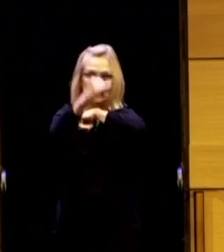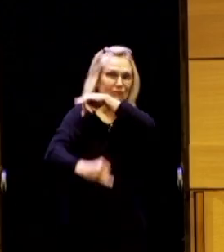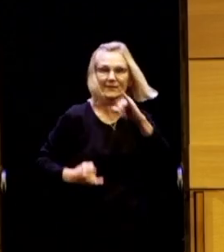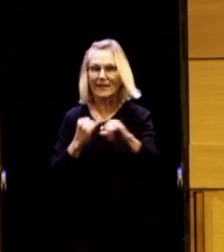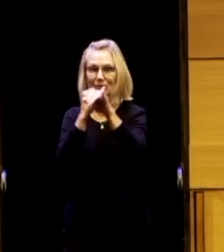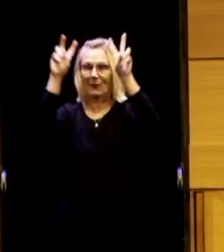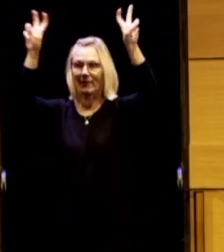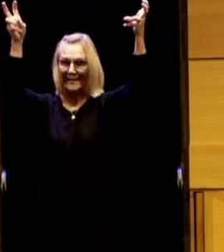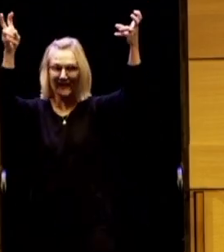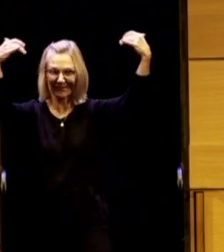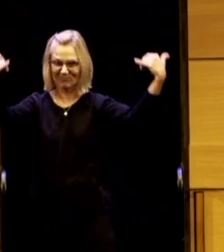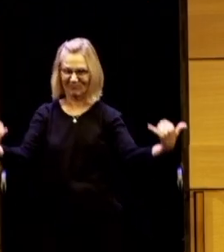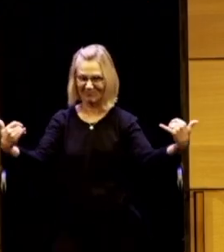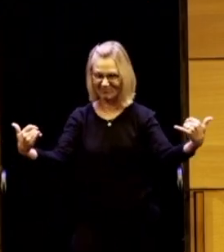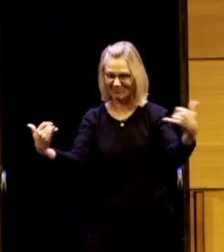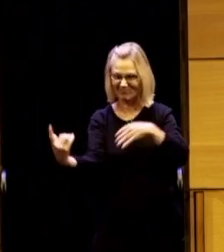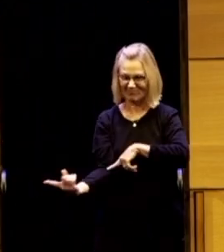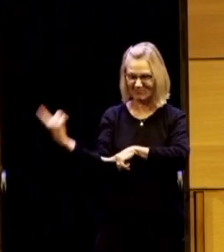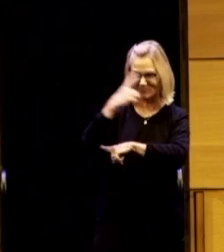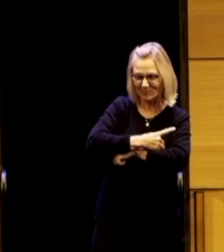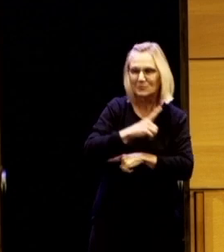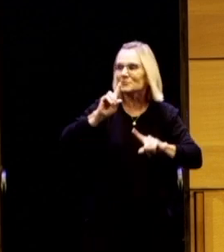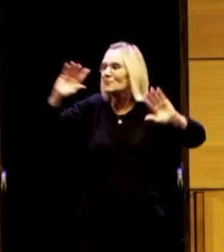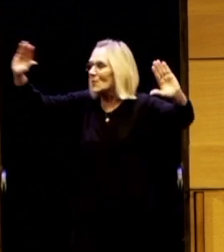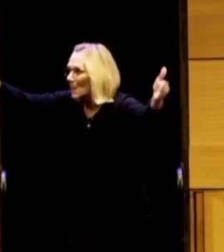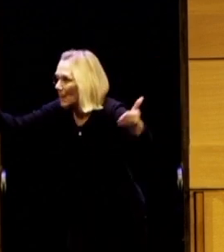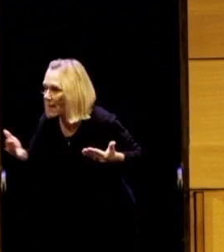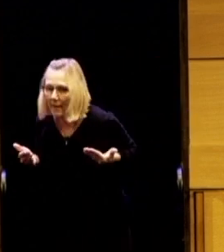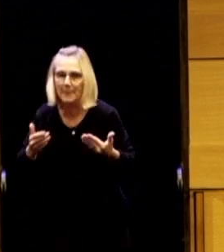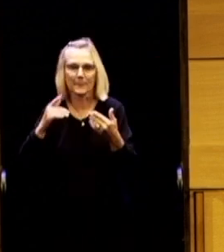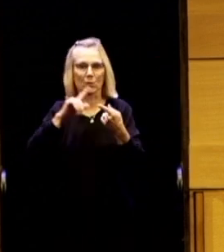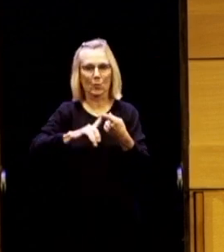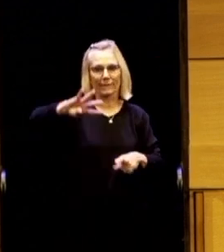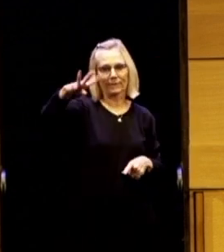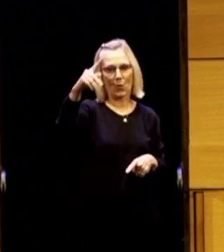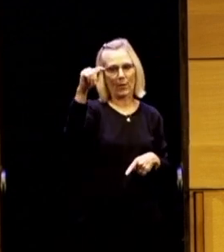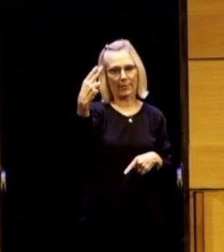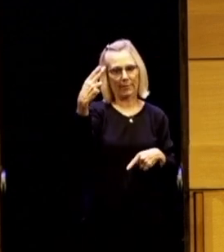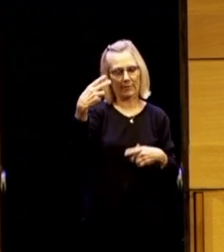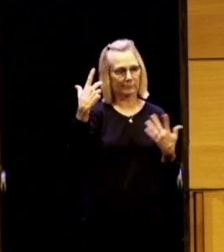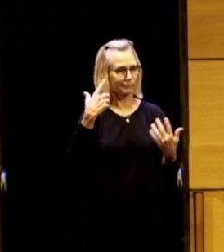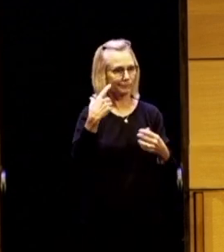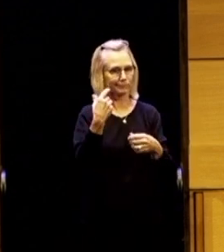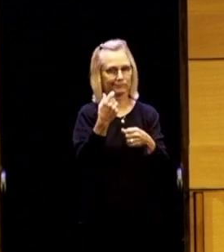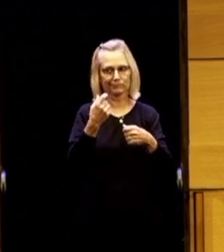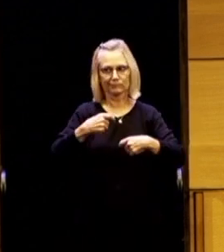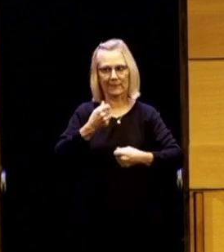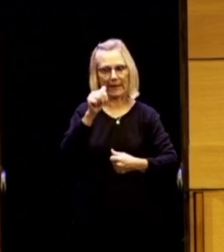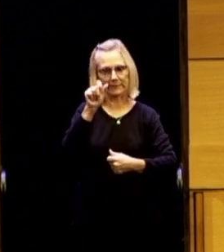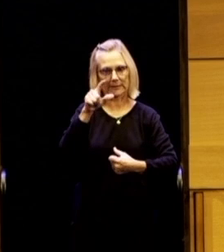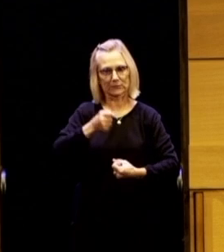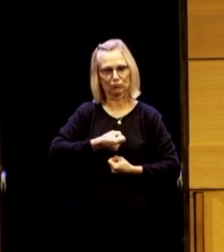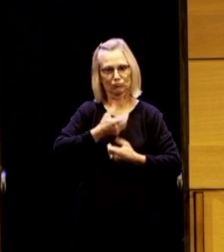Hello all! It is going to be an international theme tonight. Welcome to the 4th annual ASL Expressions.